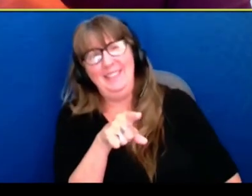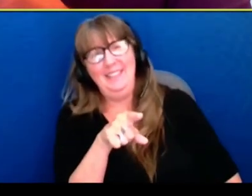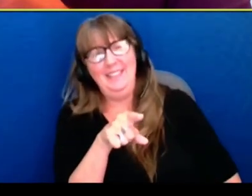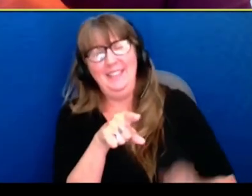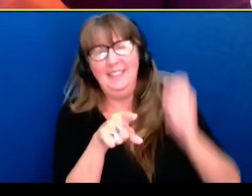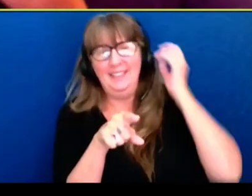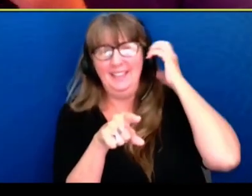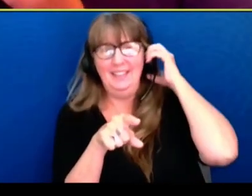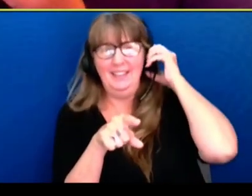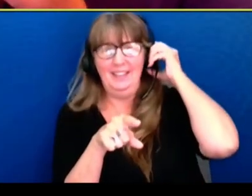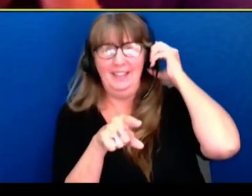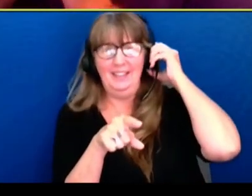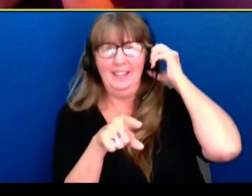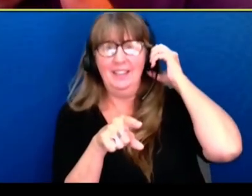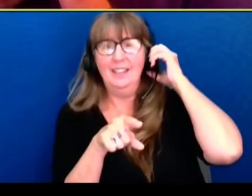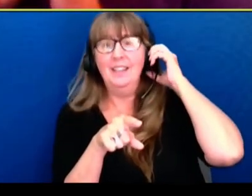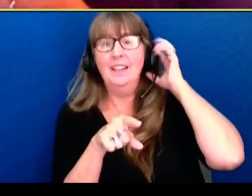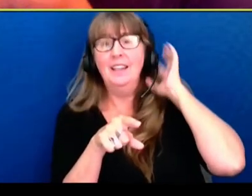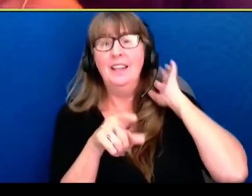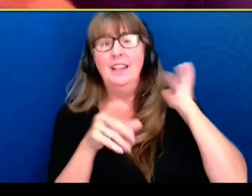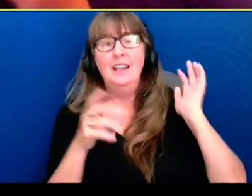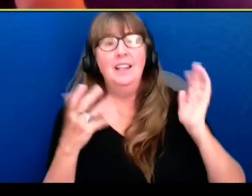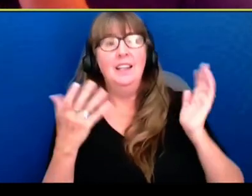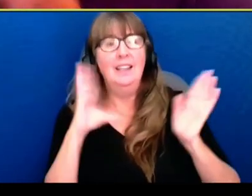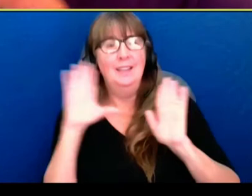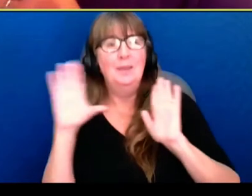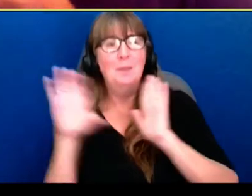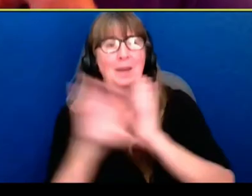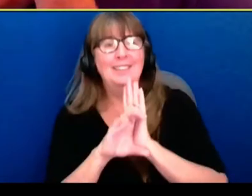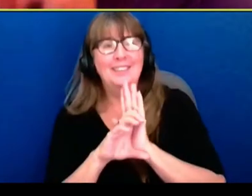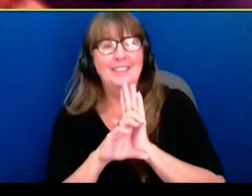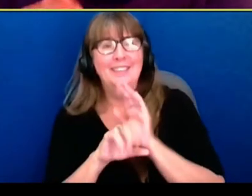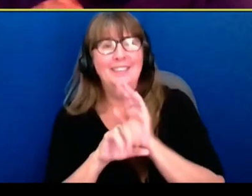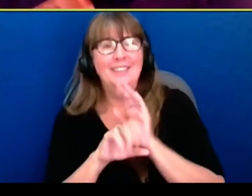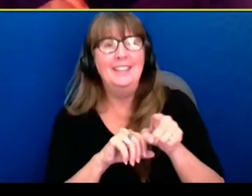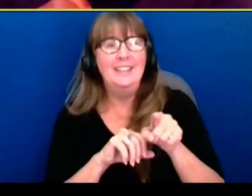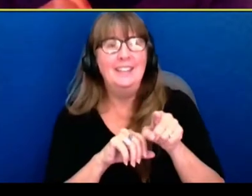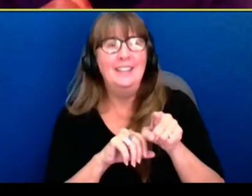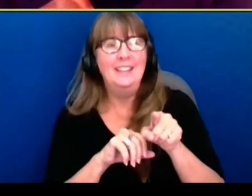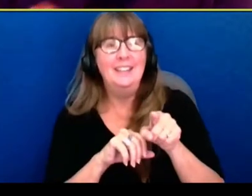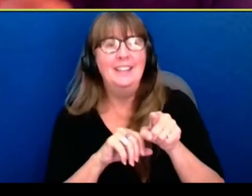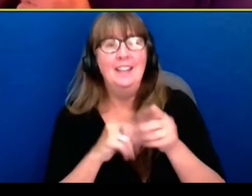Fans, but, "Failure, the best teacher, it is."